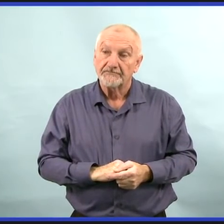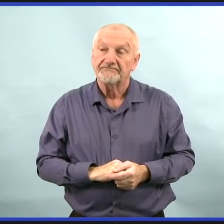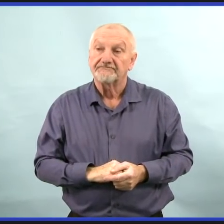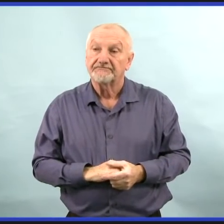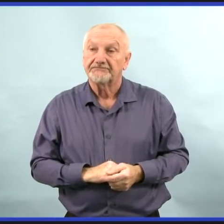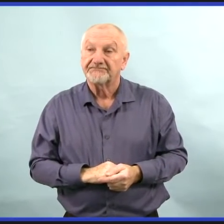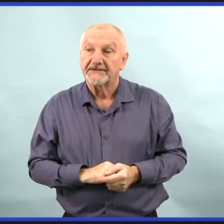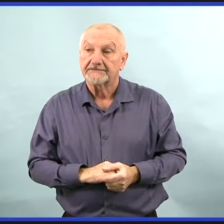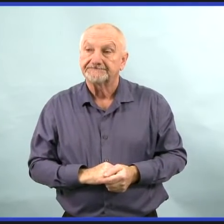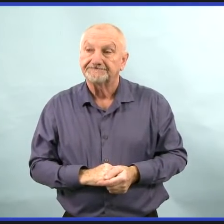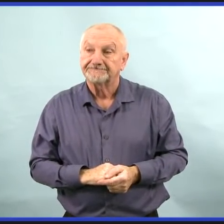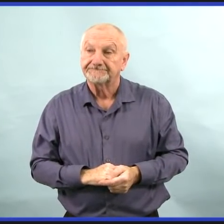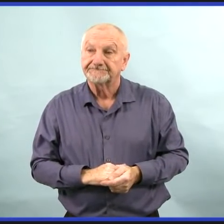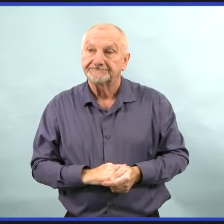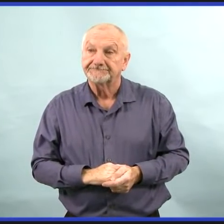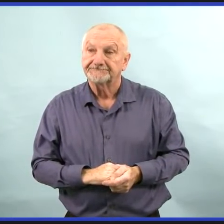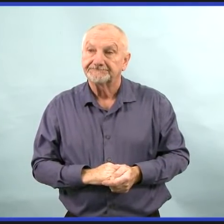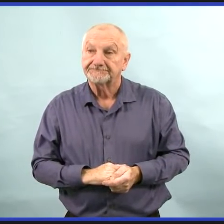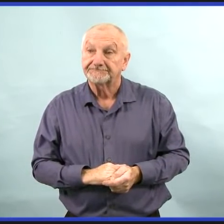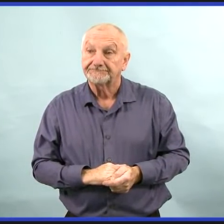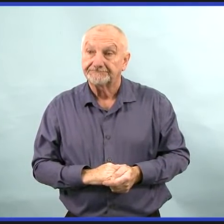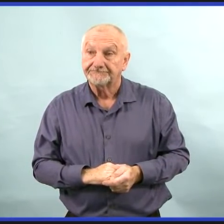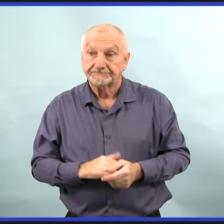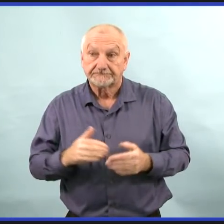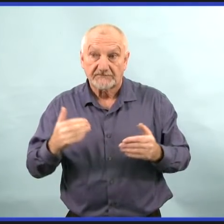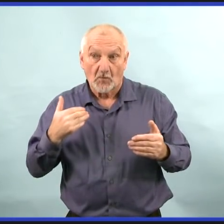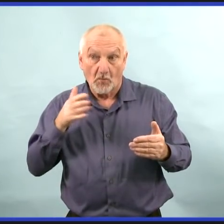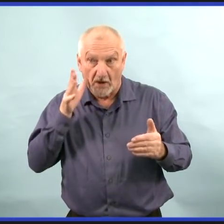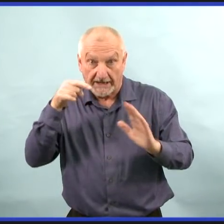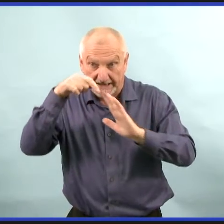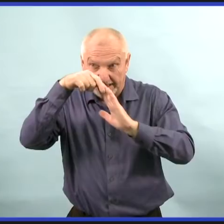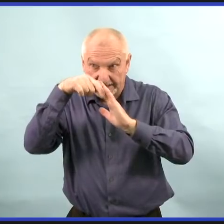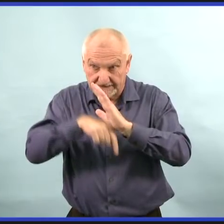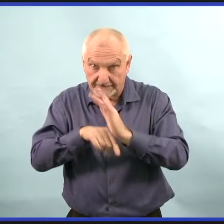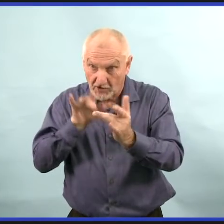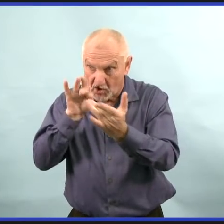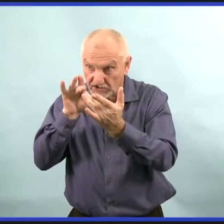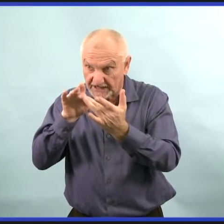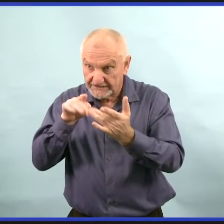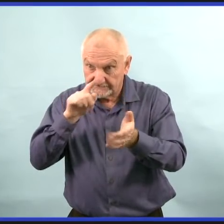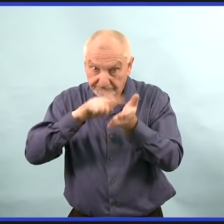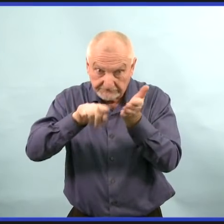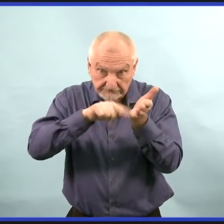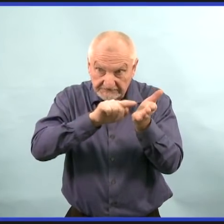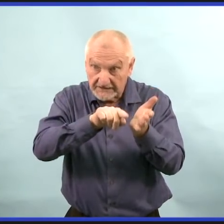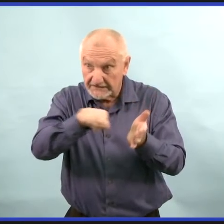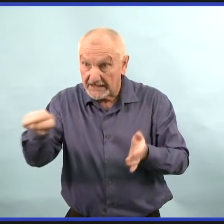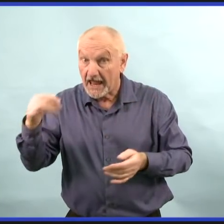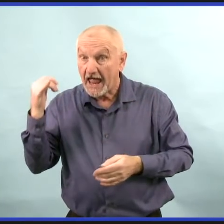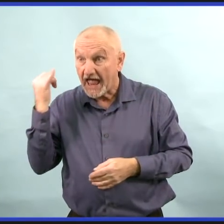quite significant contact investigations if we find a positive case